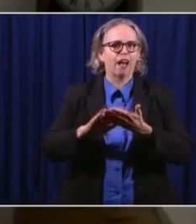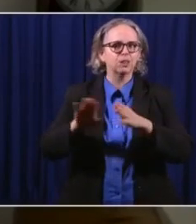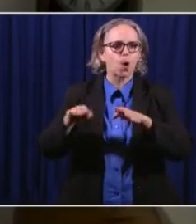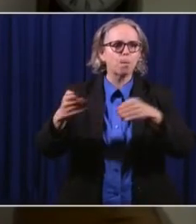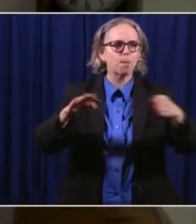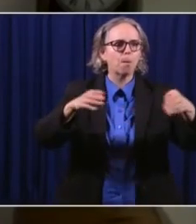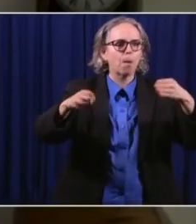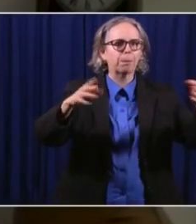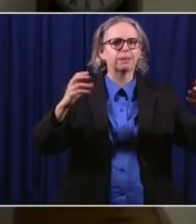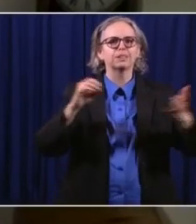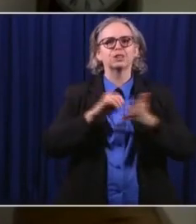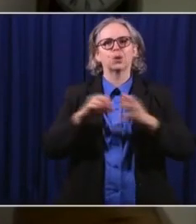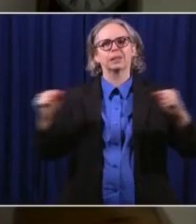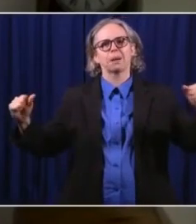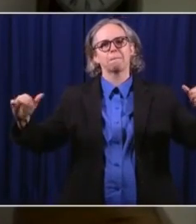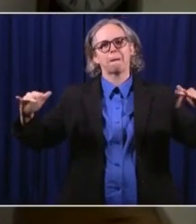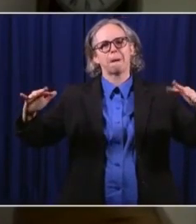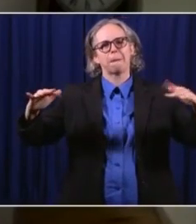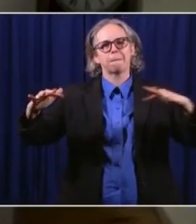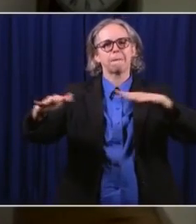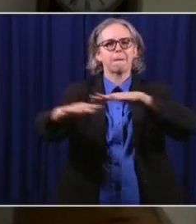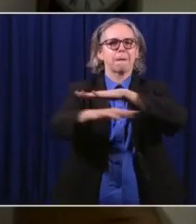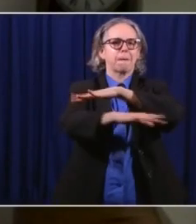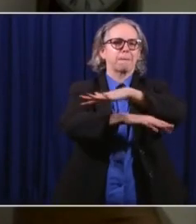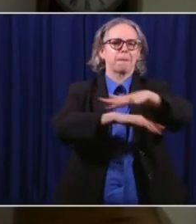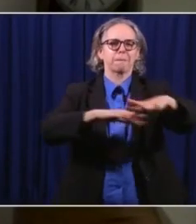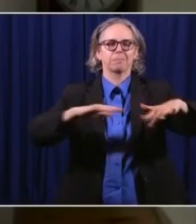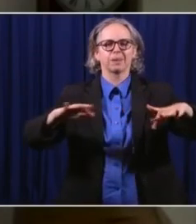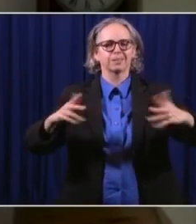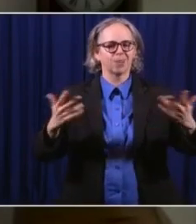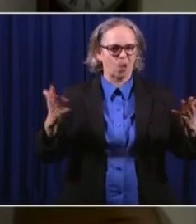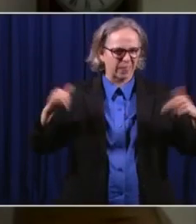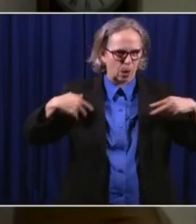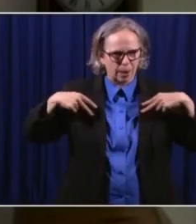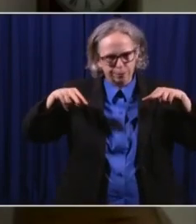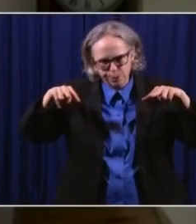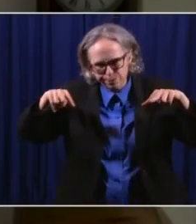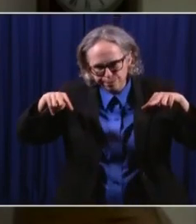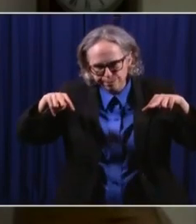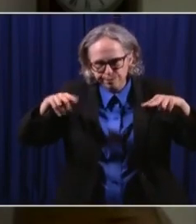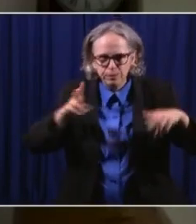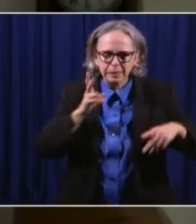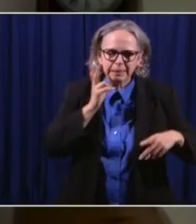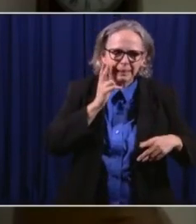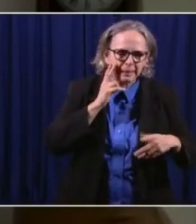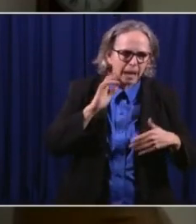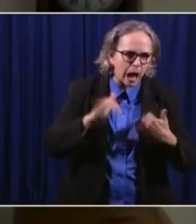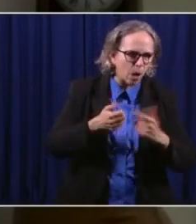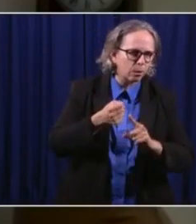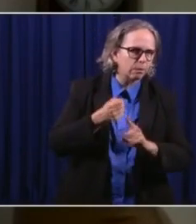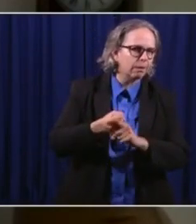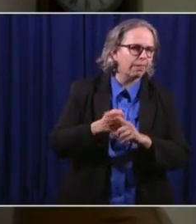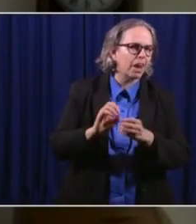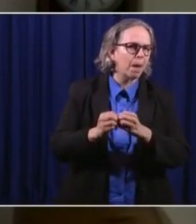WE'RE KEEPING A VERY CLOSE EYE ON ALL OF OUR COUNTIES, COLLEGES AND UNIVERSITY STUDENTS ARE RETURNING.